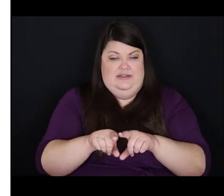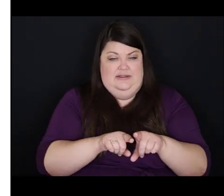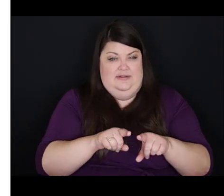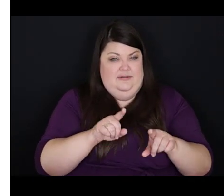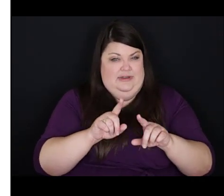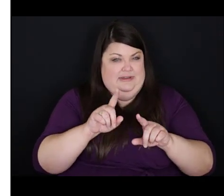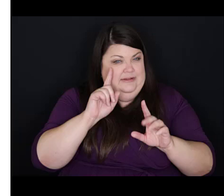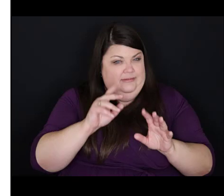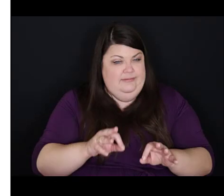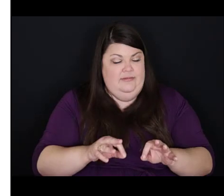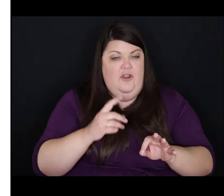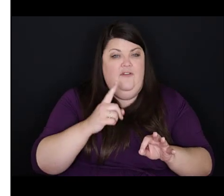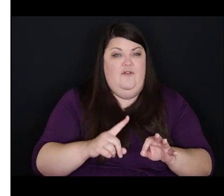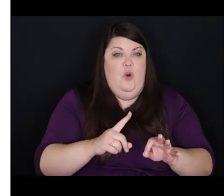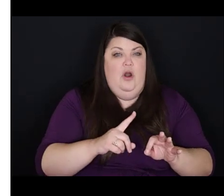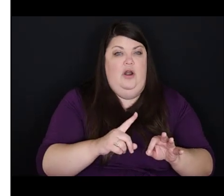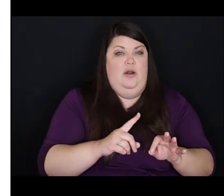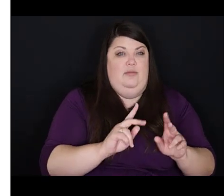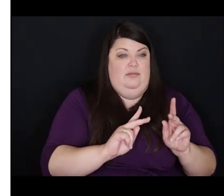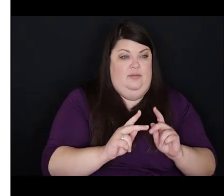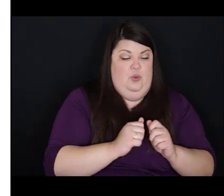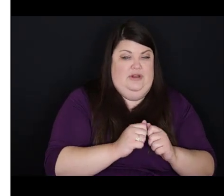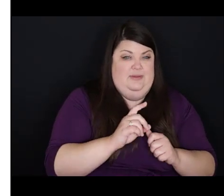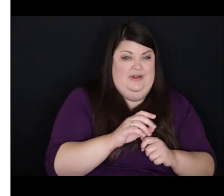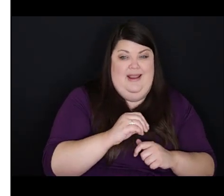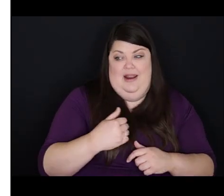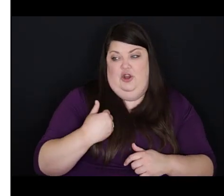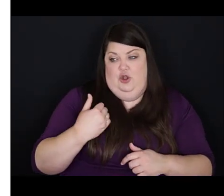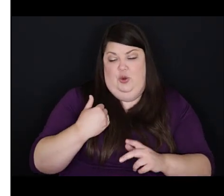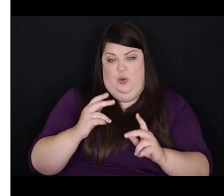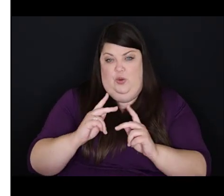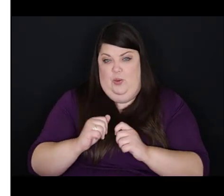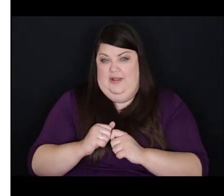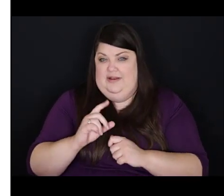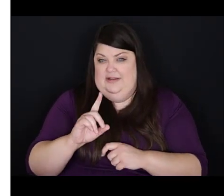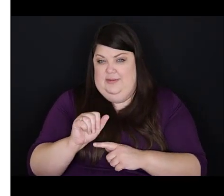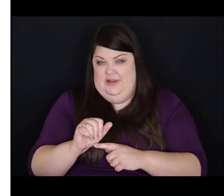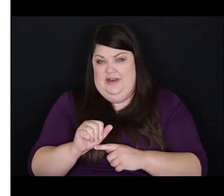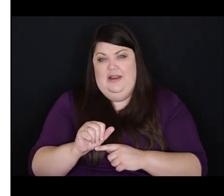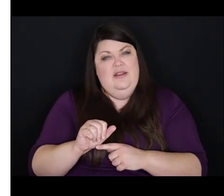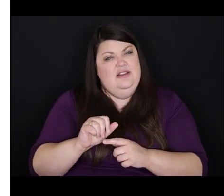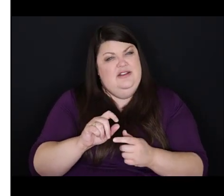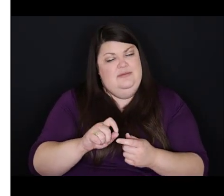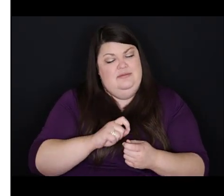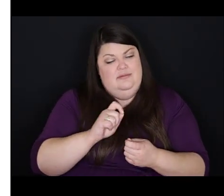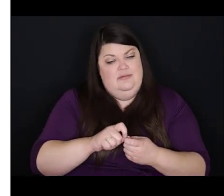‘youth with a disability’, particularly in the context of pre-employment transition services.